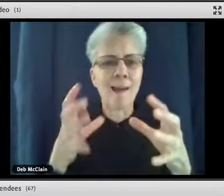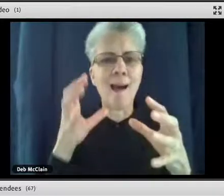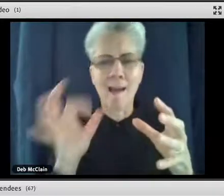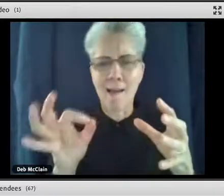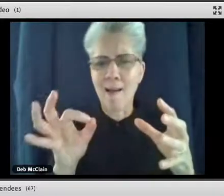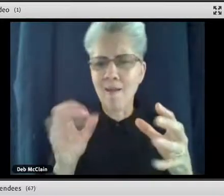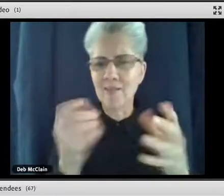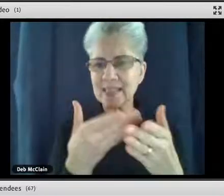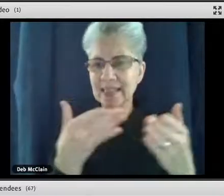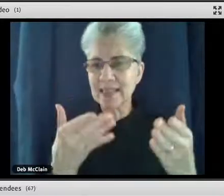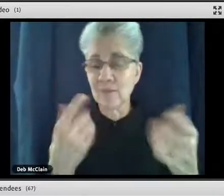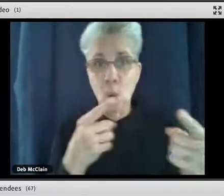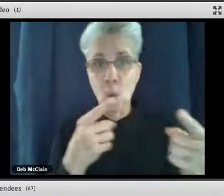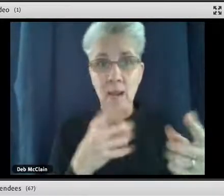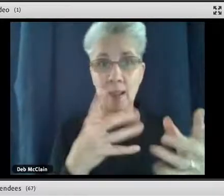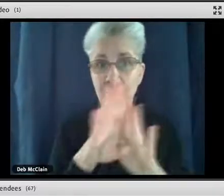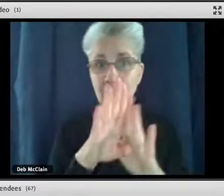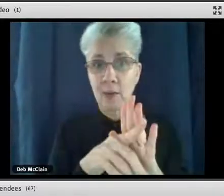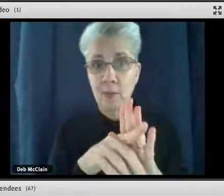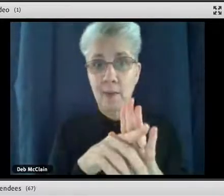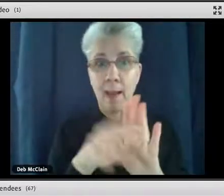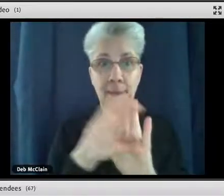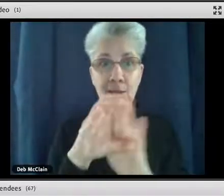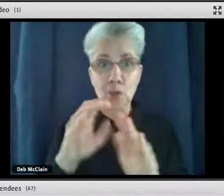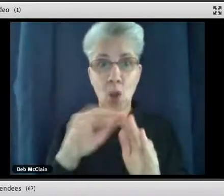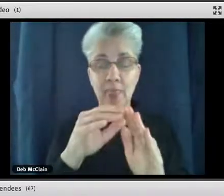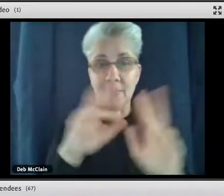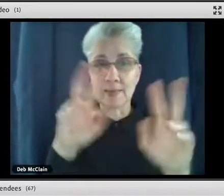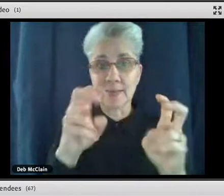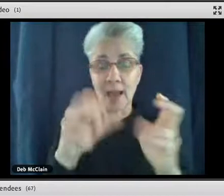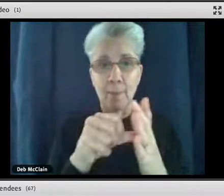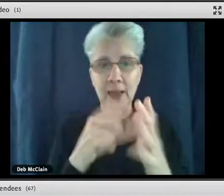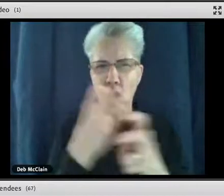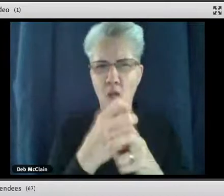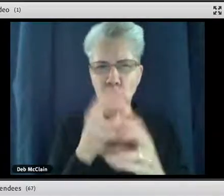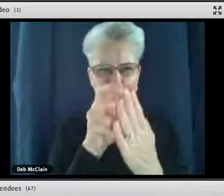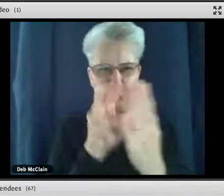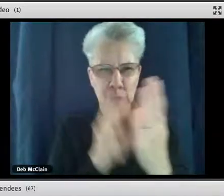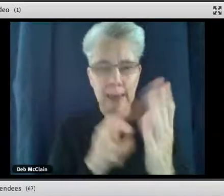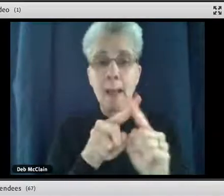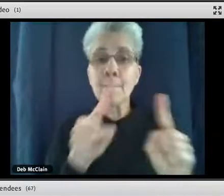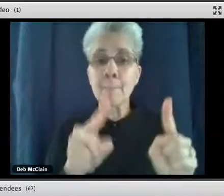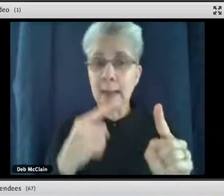once again, there's a lot of stuff, like a lot of background image on this title page.